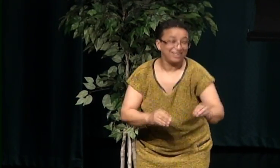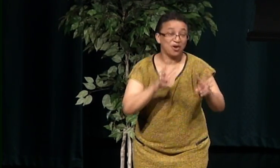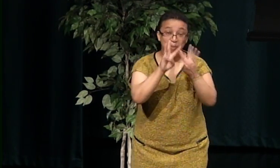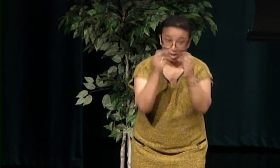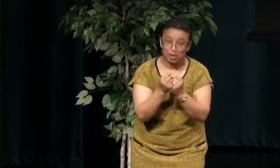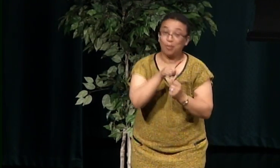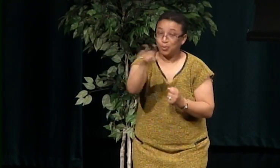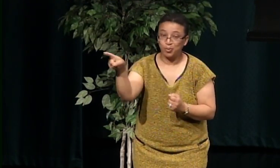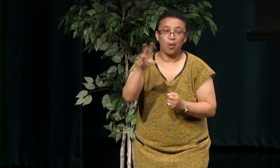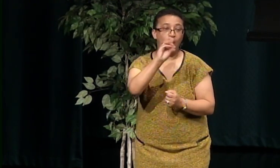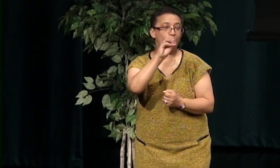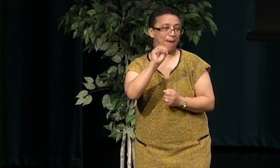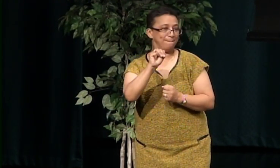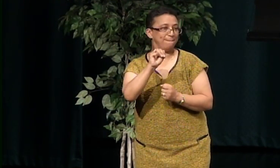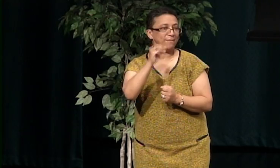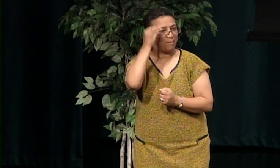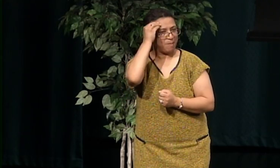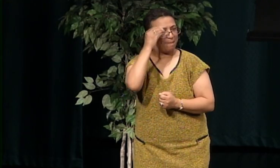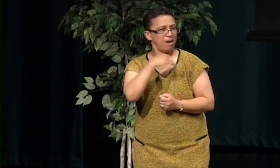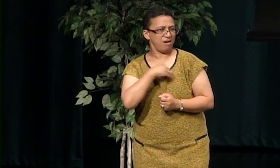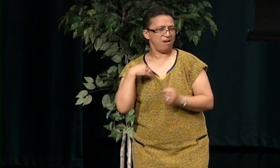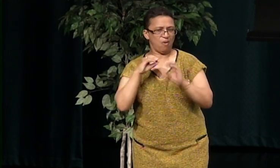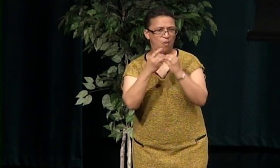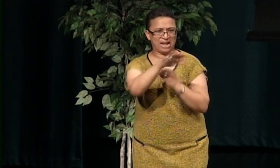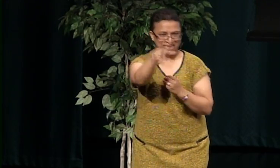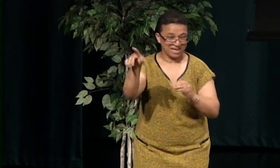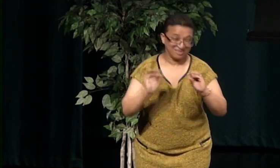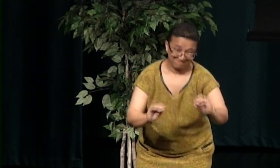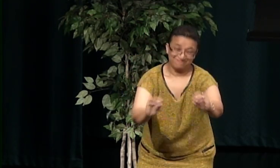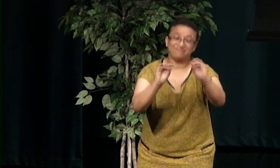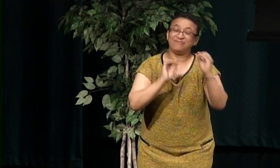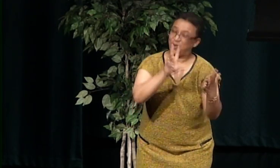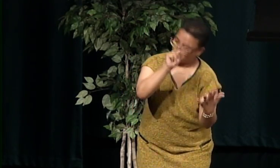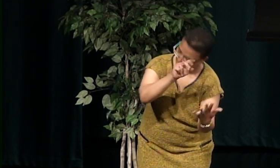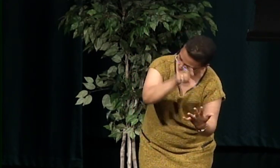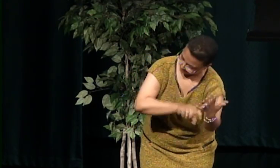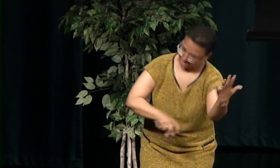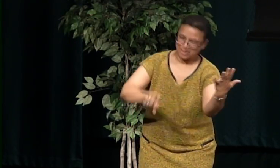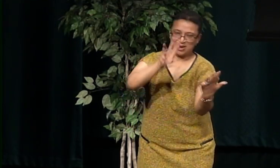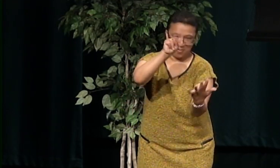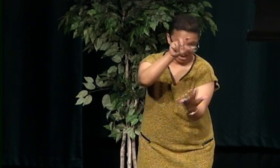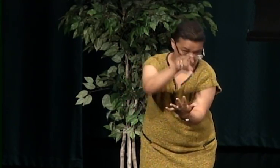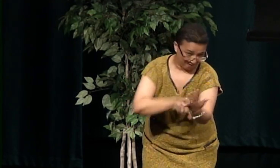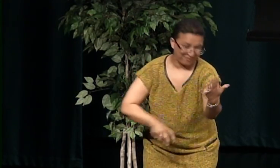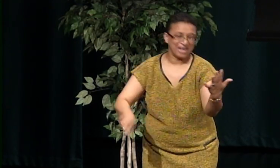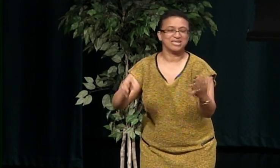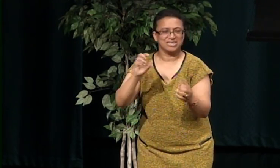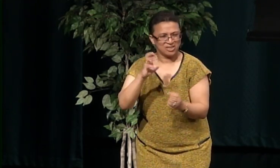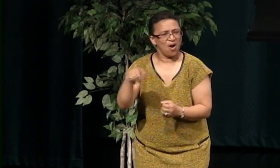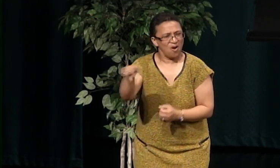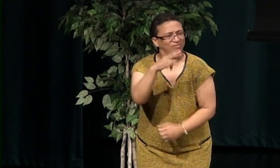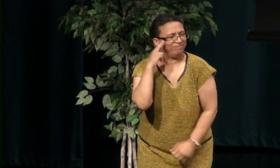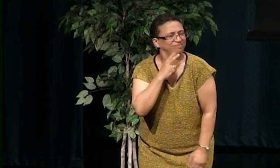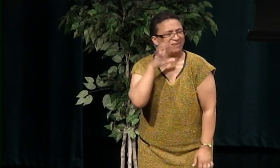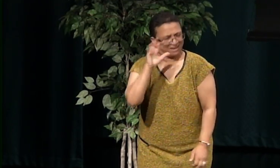In Australia they're doing this. You know our original members all over the world